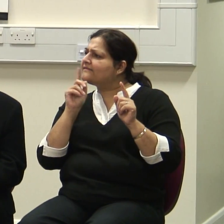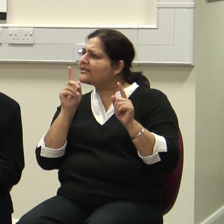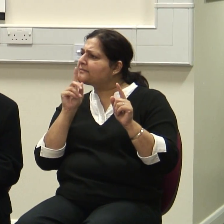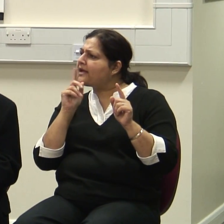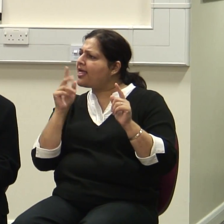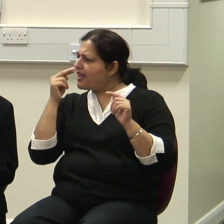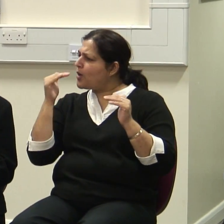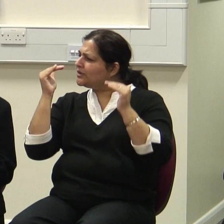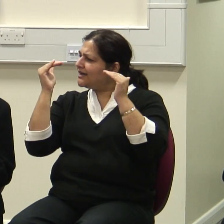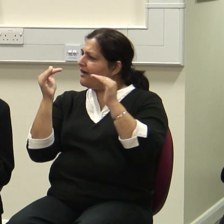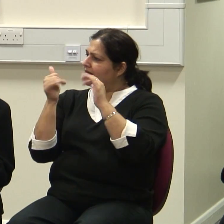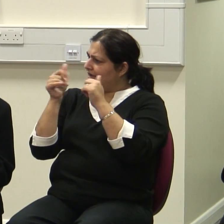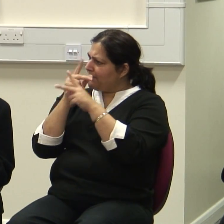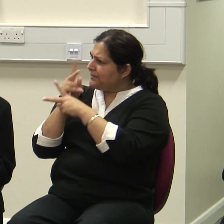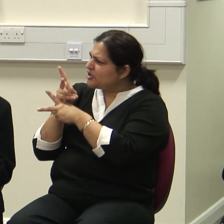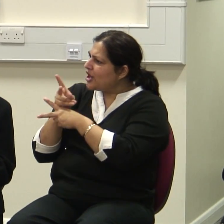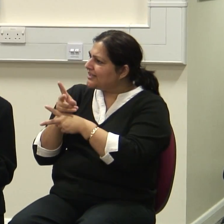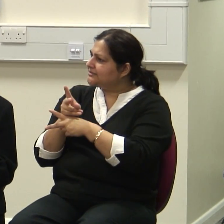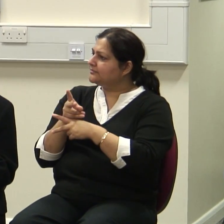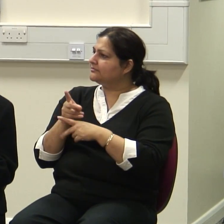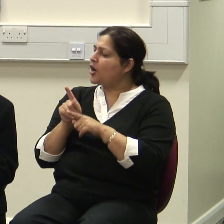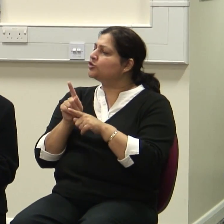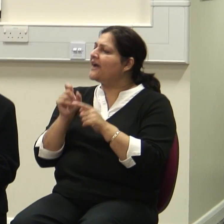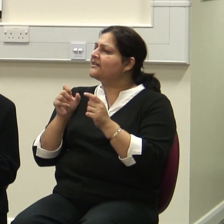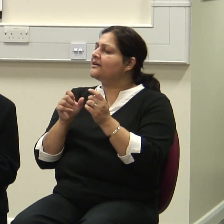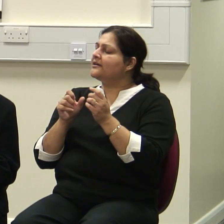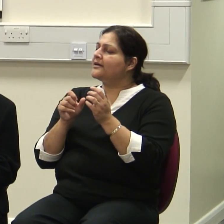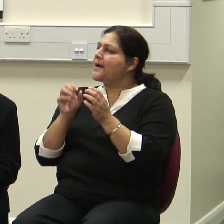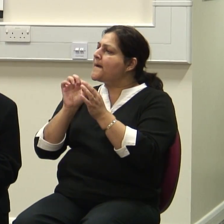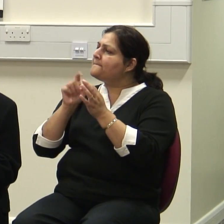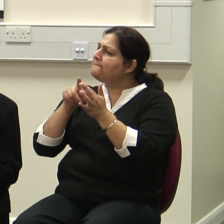way, I mean, there is benign and malignant paternalism, no, there’s nothing wrong with